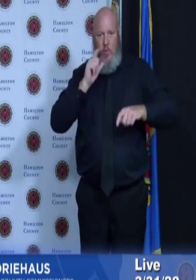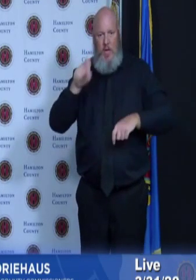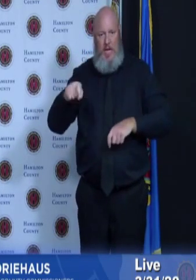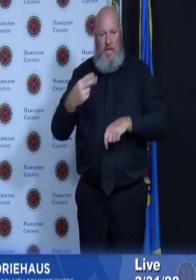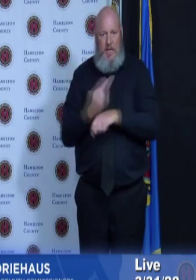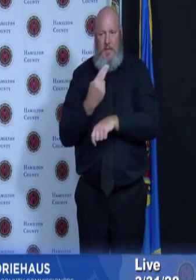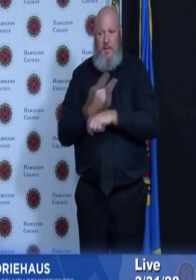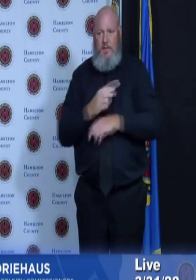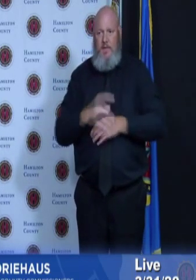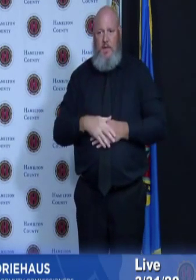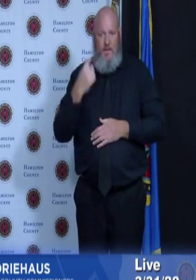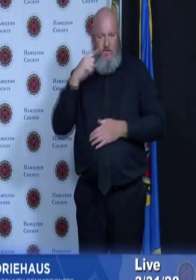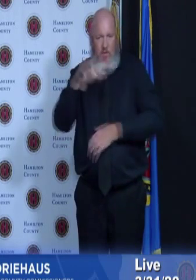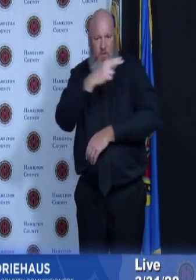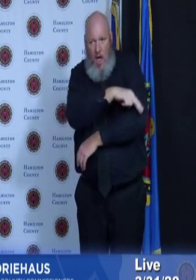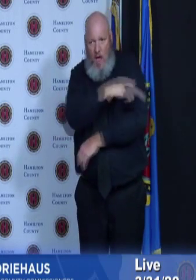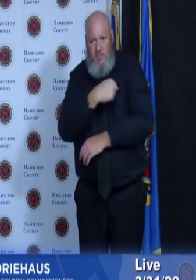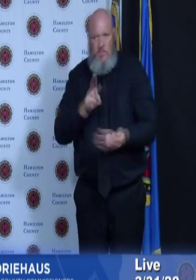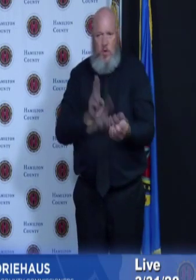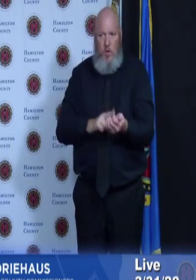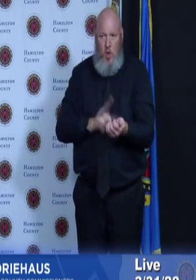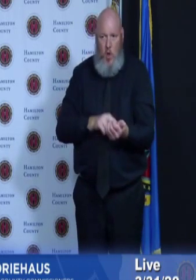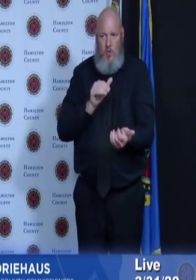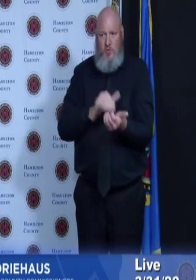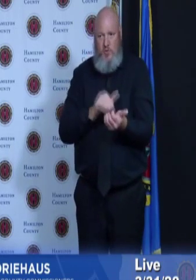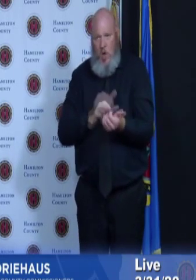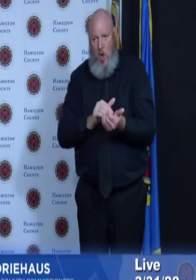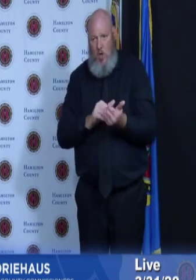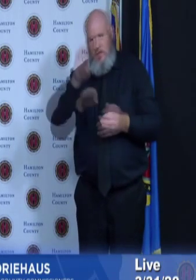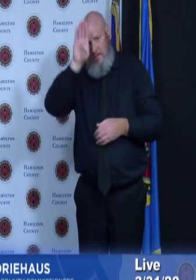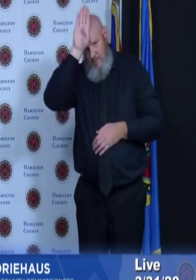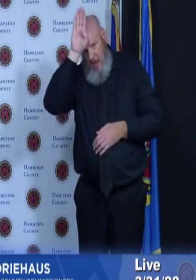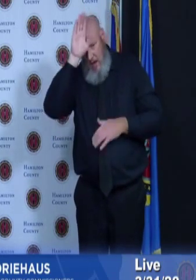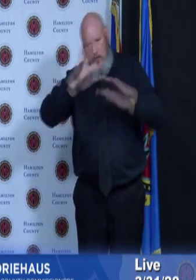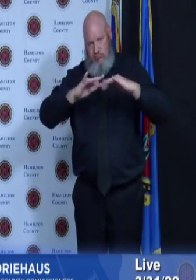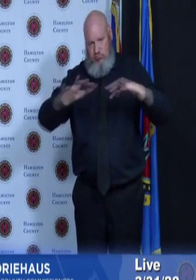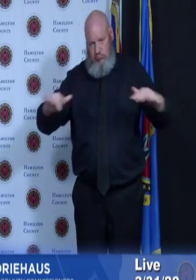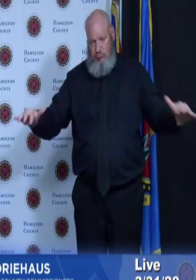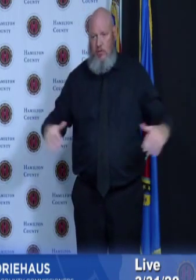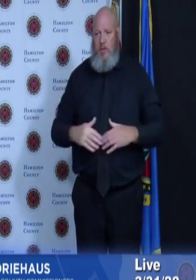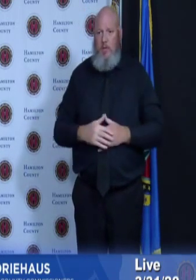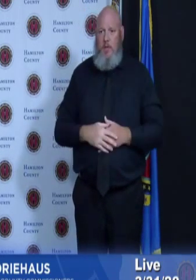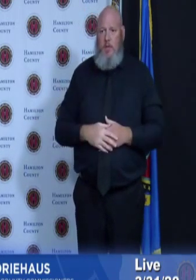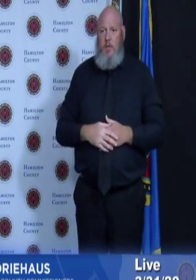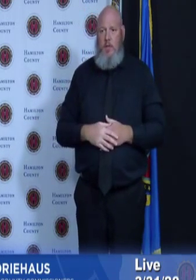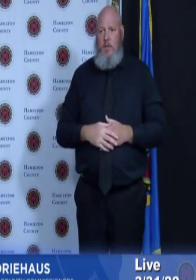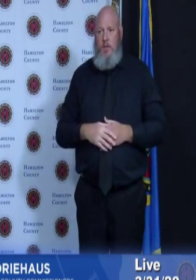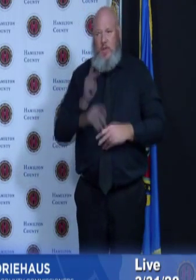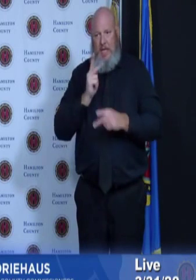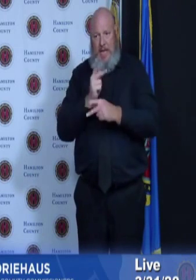know what what we know is that we are preparing for additional capacity for